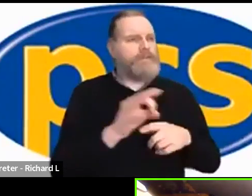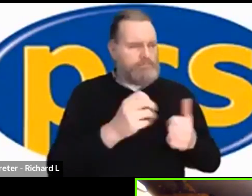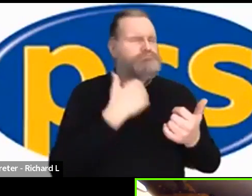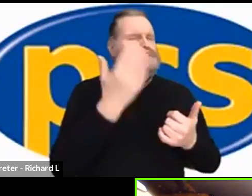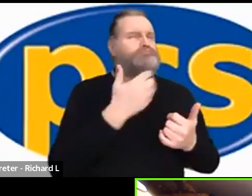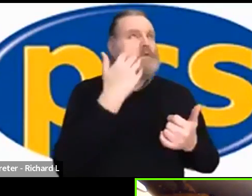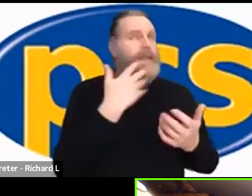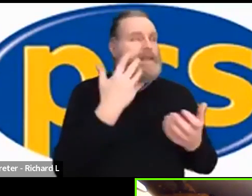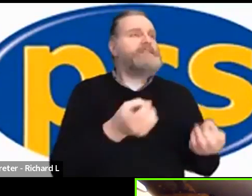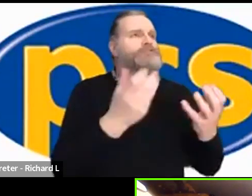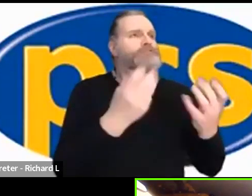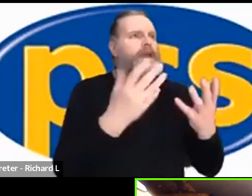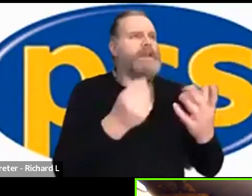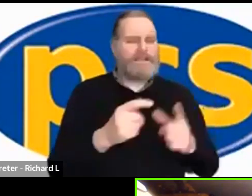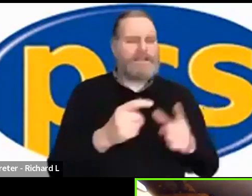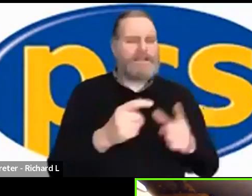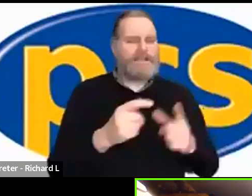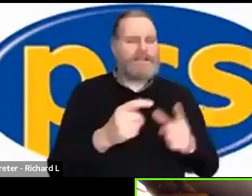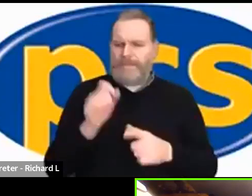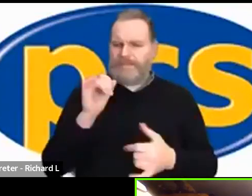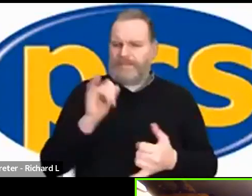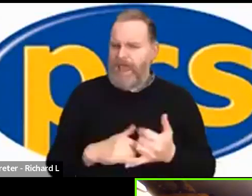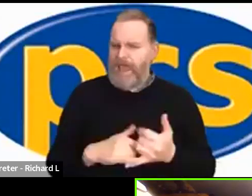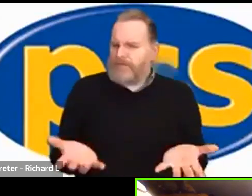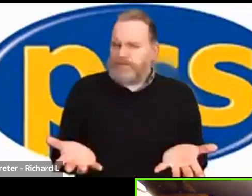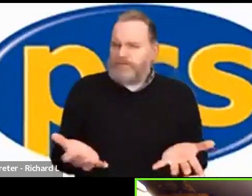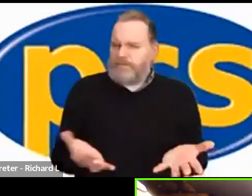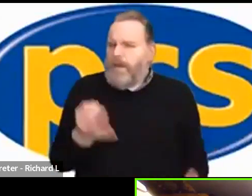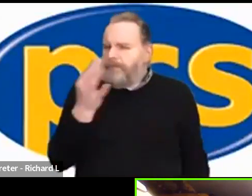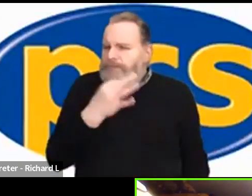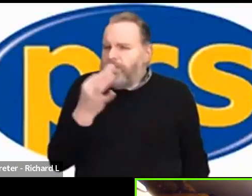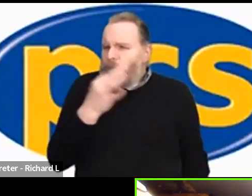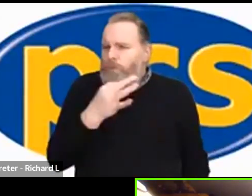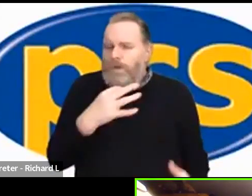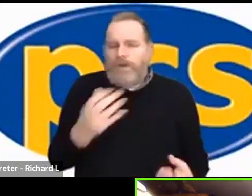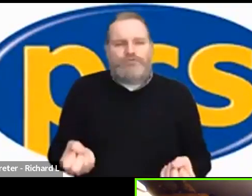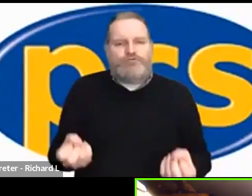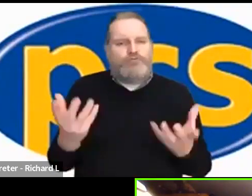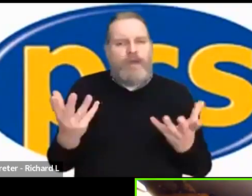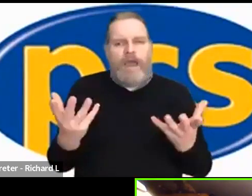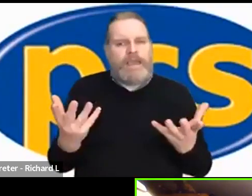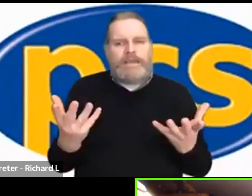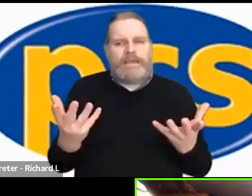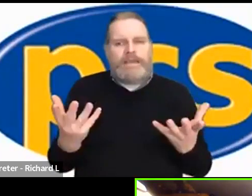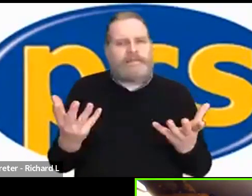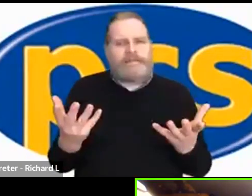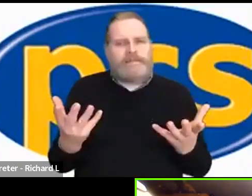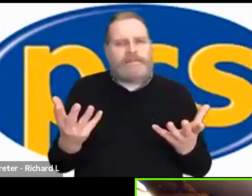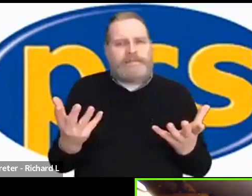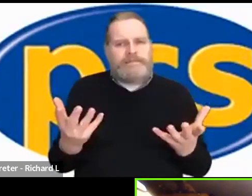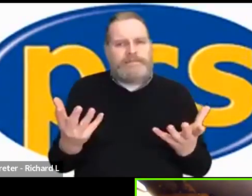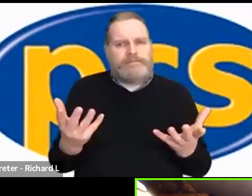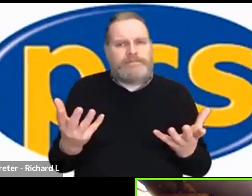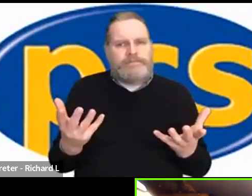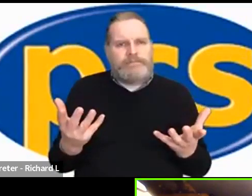Have had loads. I don't think Pcs can say the same same. Isn't a real pressure . Oh, Oh, it isn't every a real